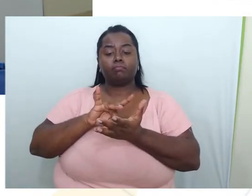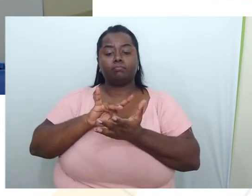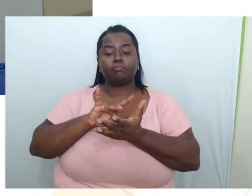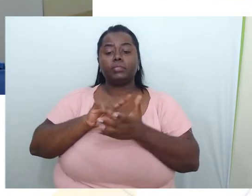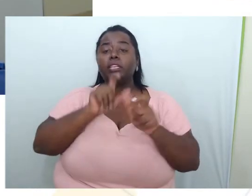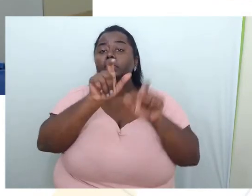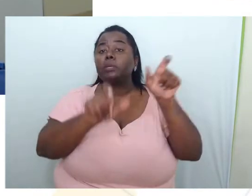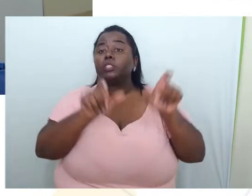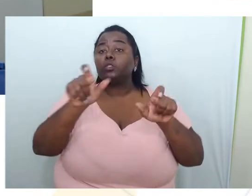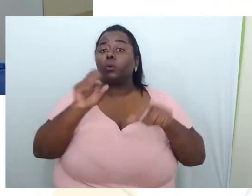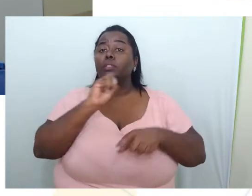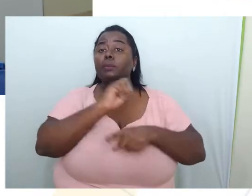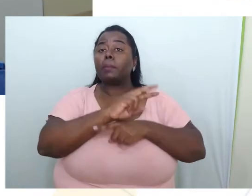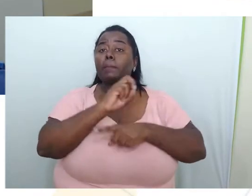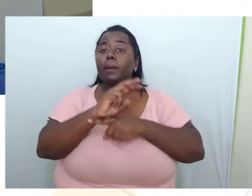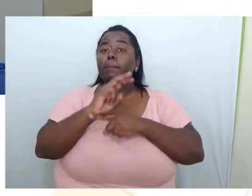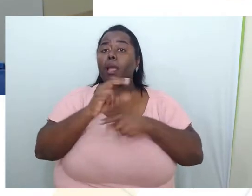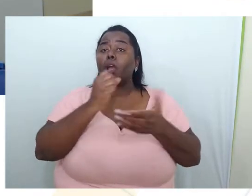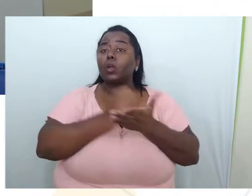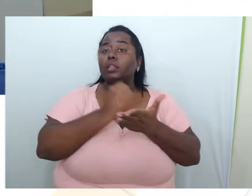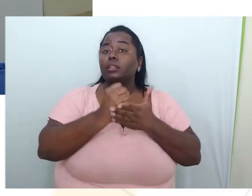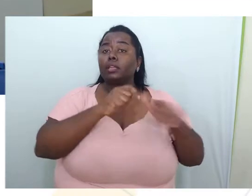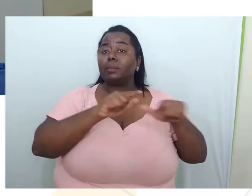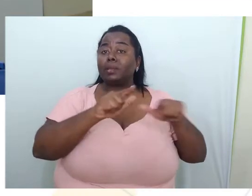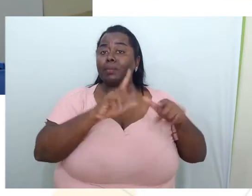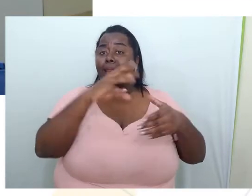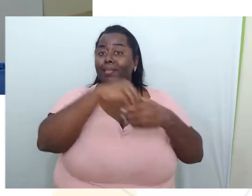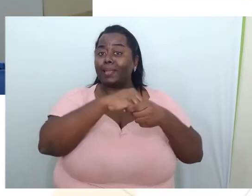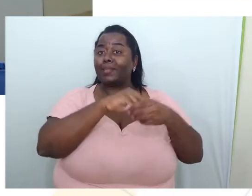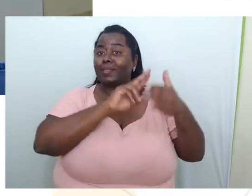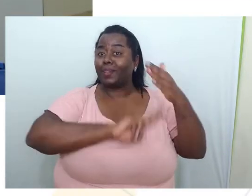are capable of providing you that high quality teaching and learning all right